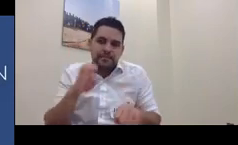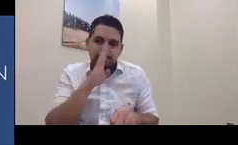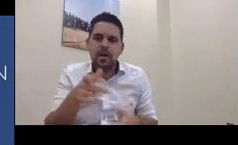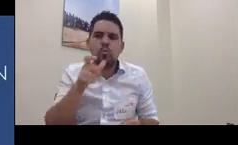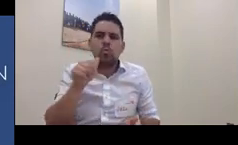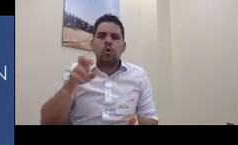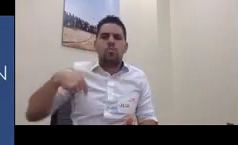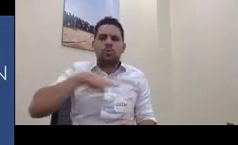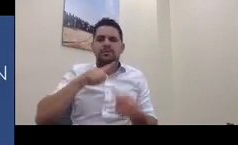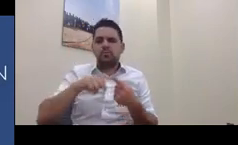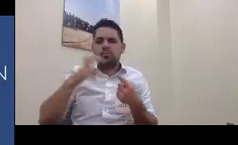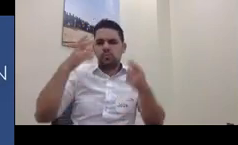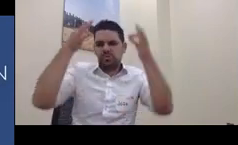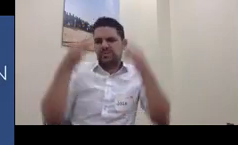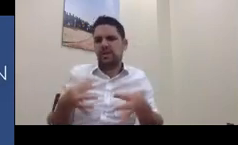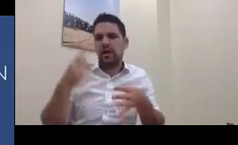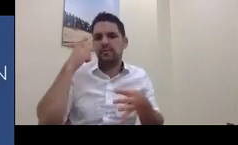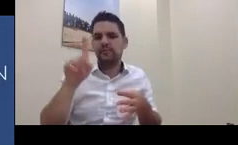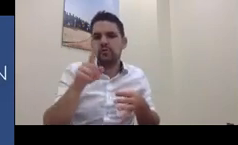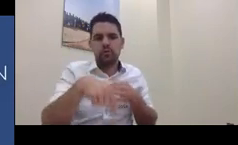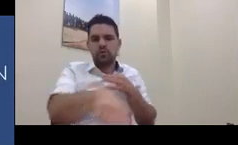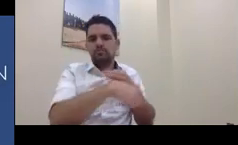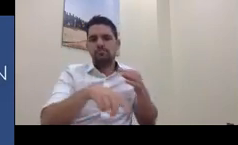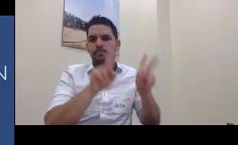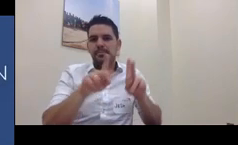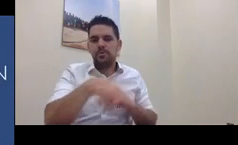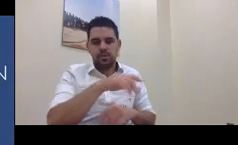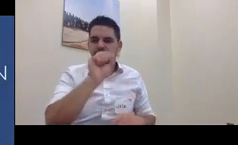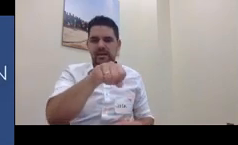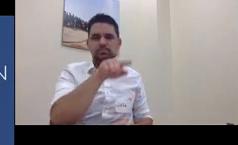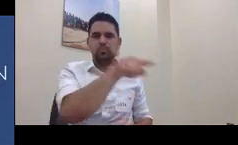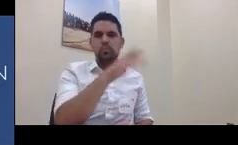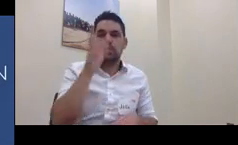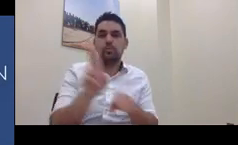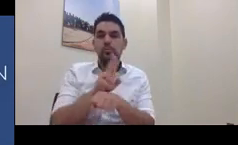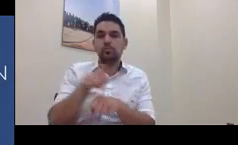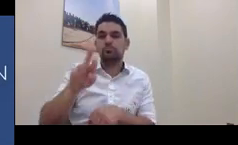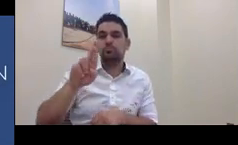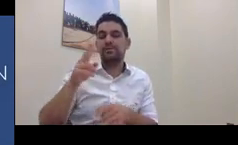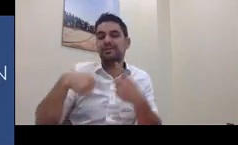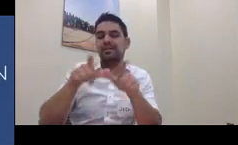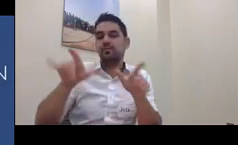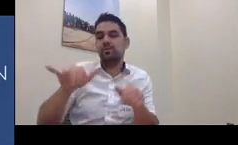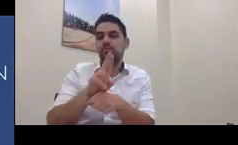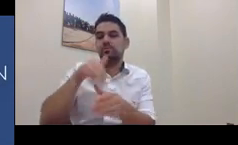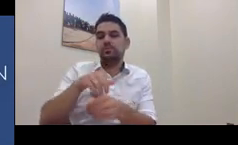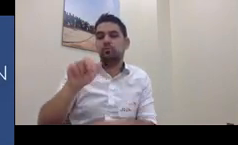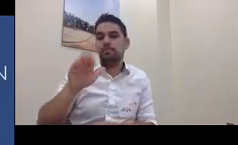I mean, if I could be blunt, who are we to decide for the people and say, "Hey, yes, you are gonna use the sign language